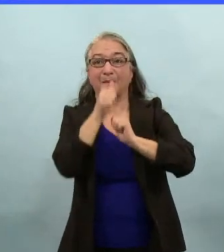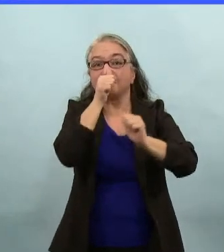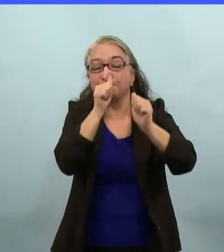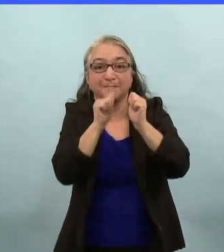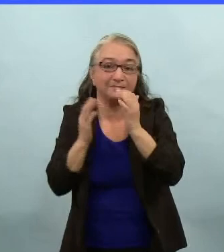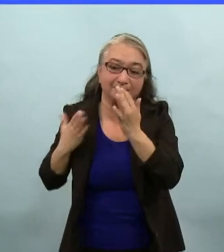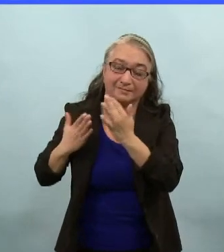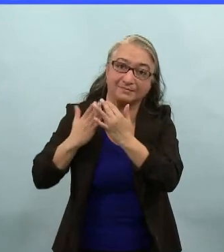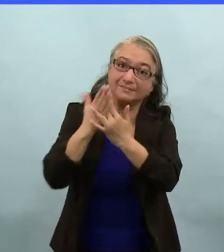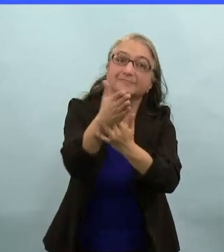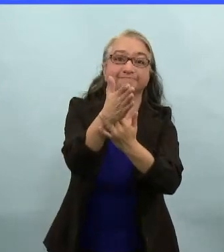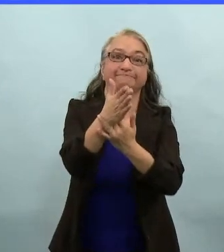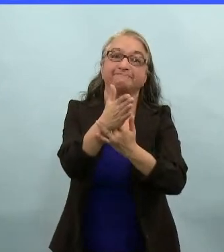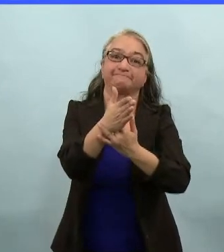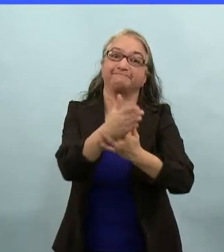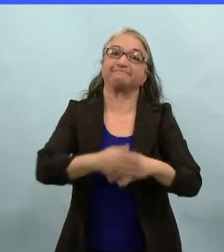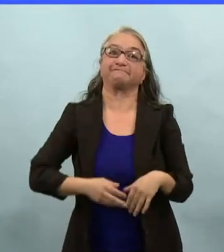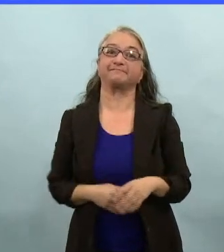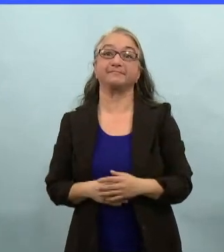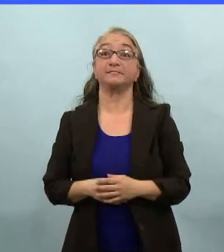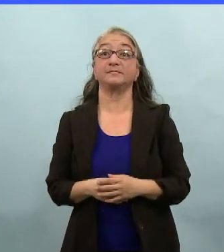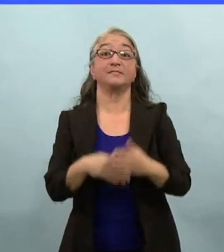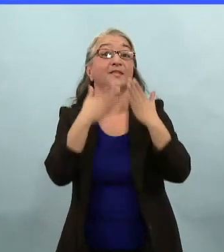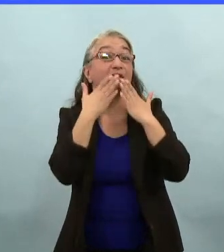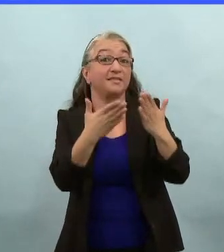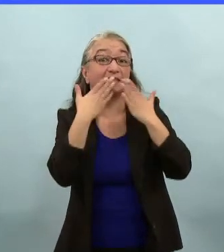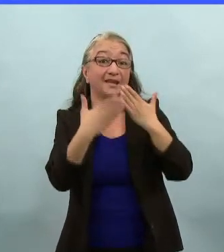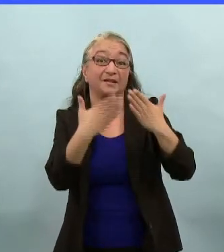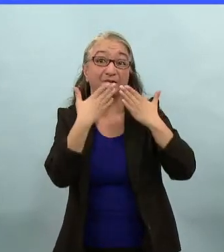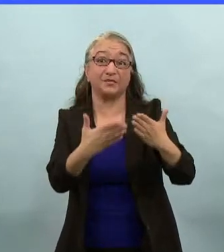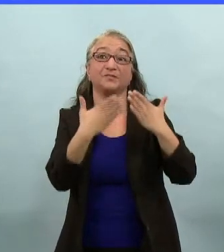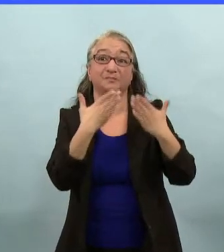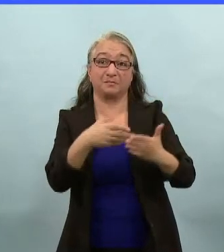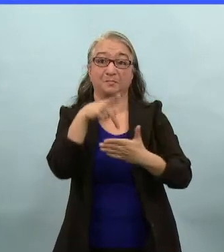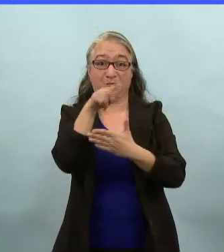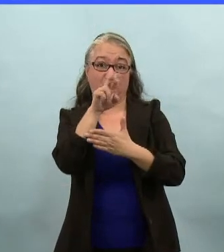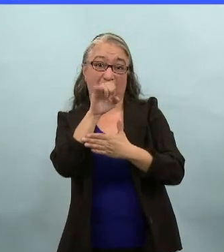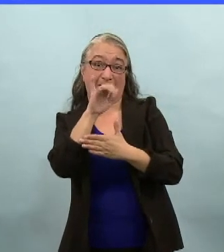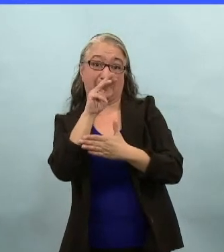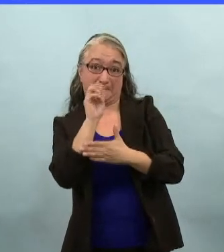thank you premier stephenson and thank you as well to dr atwell and dr reimer for joining